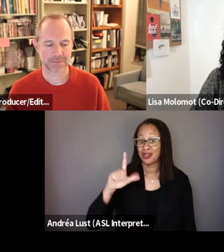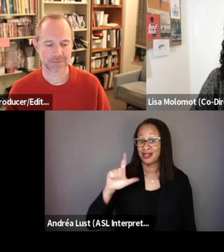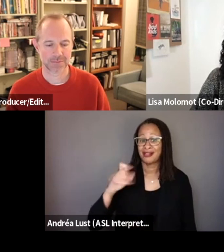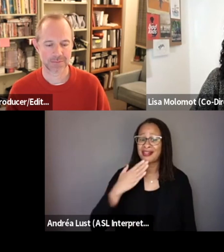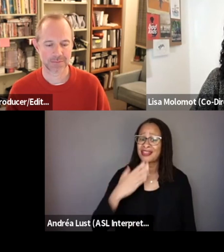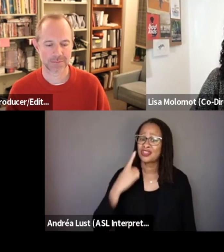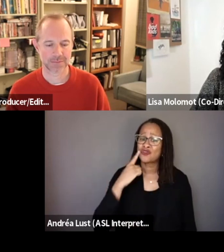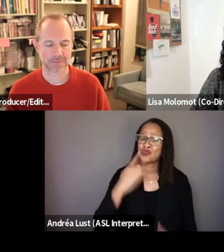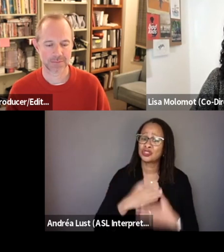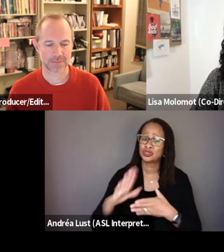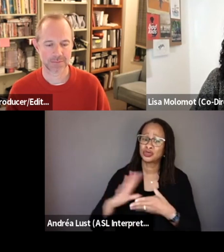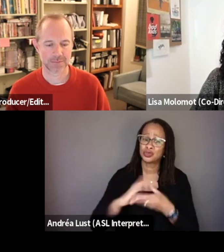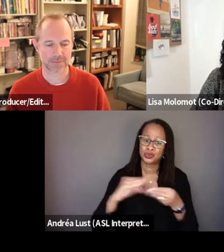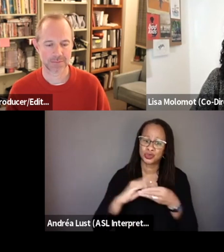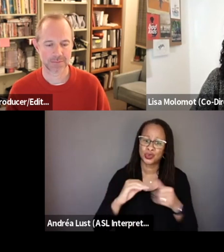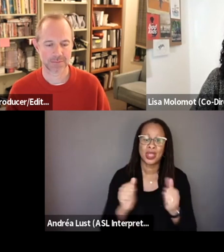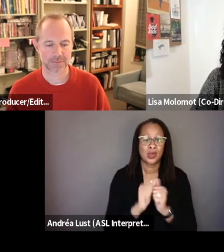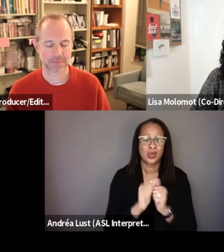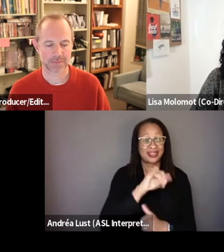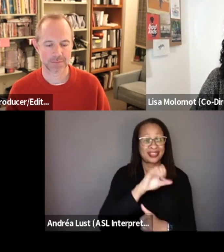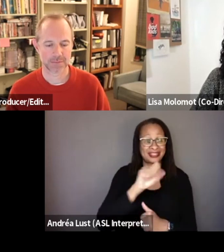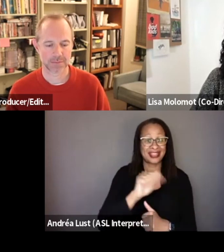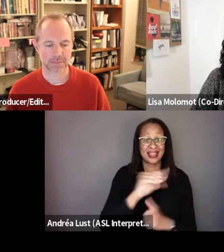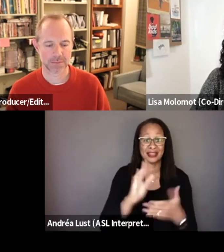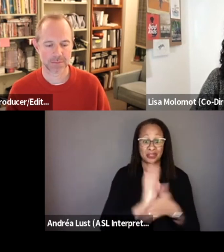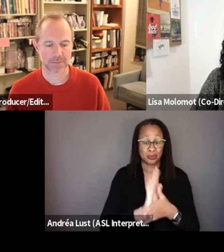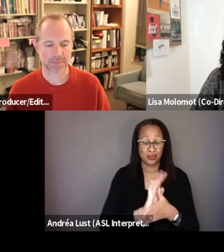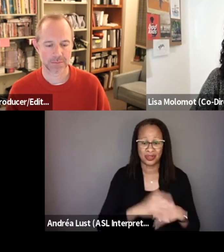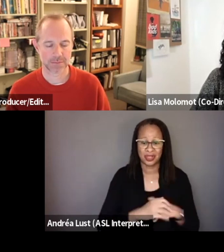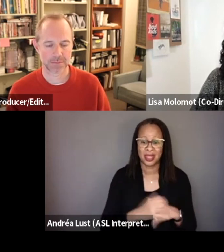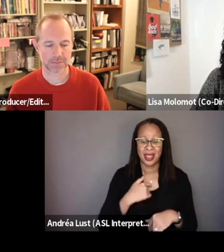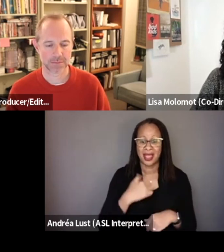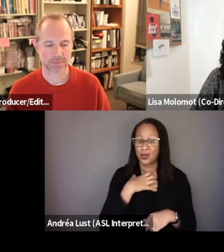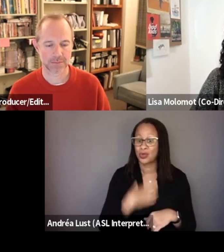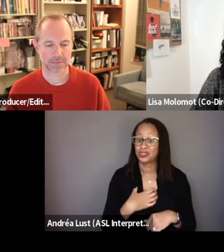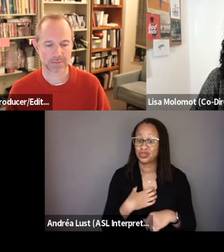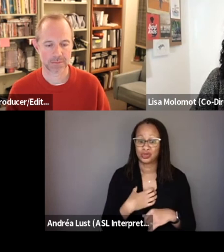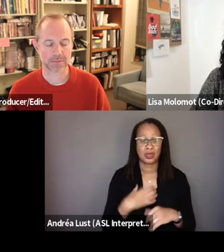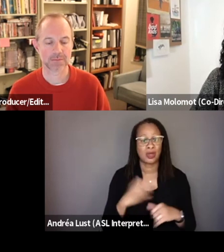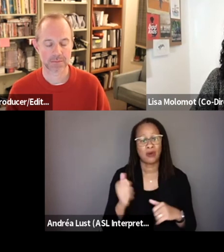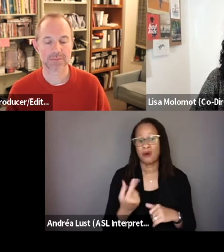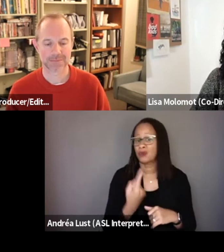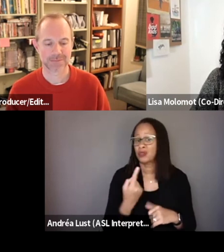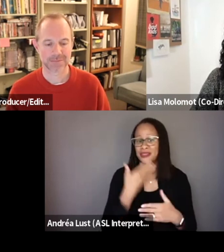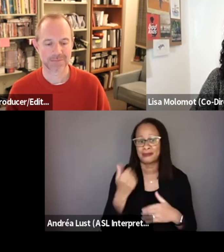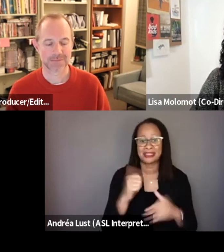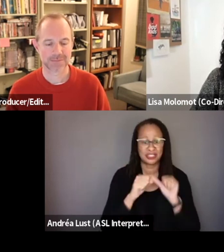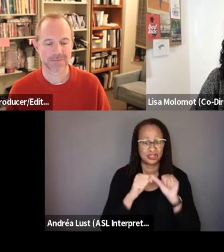for sharing your story with Lisa and this movie. I wish you only the best in your continued search.